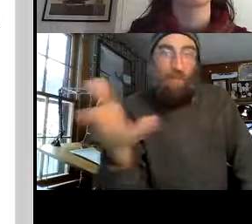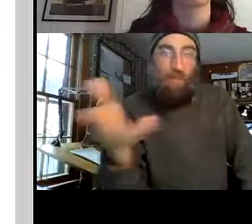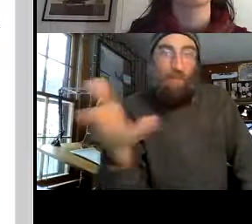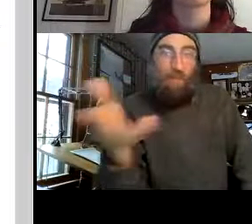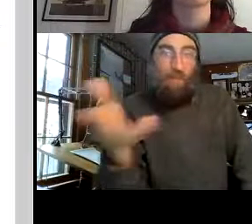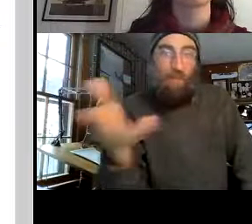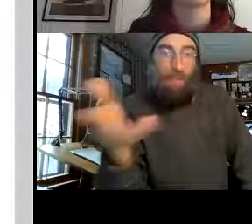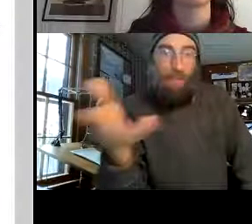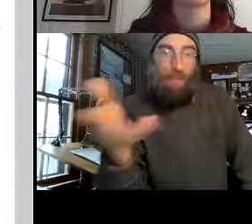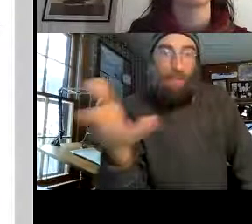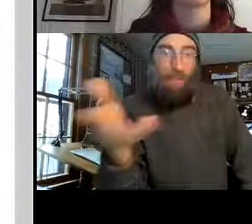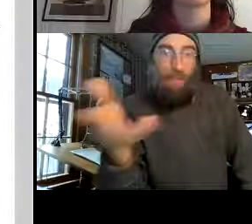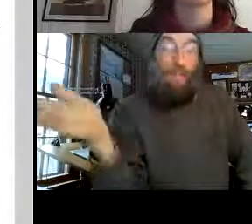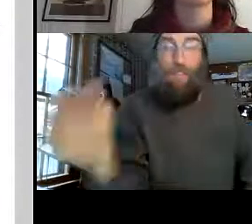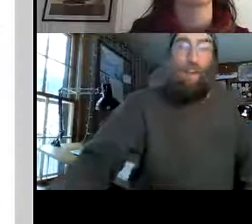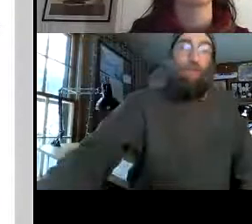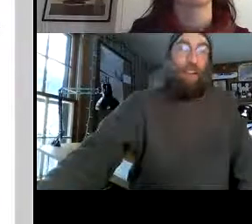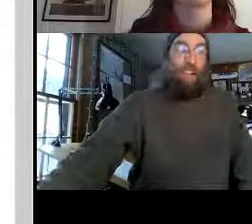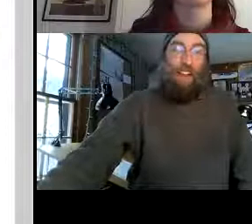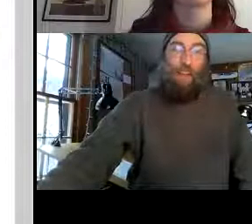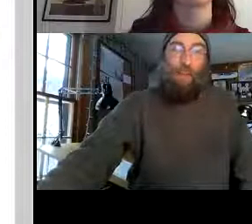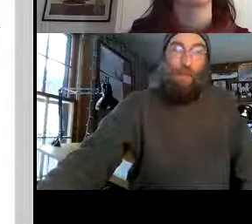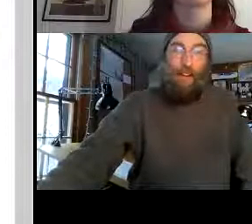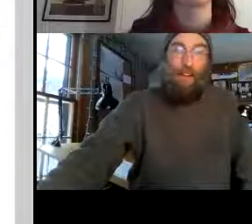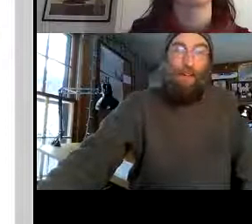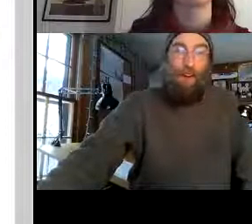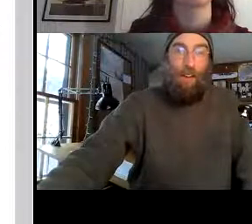then I probably didn't do my job right! Because *every page*